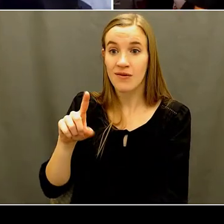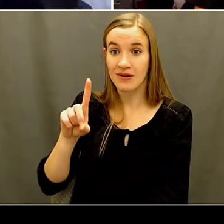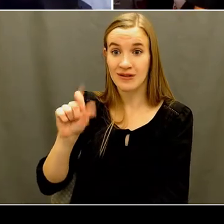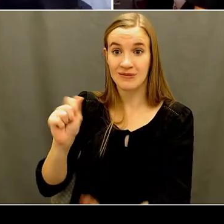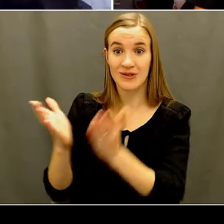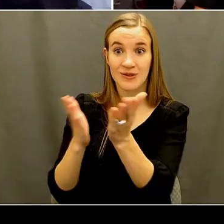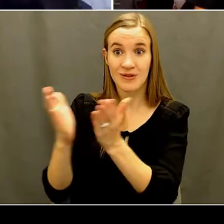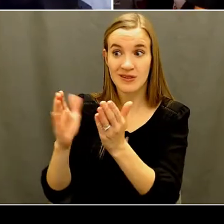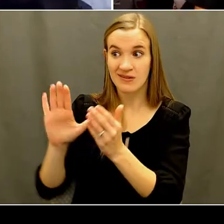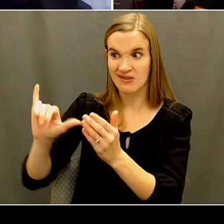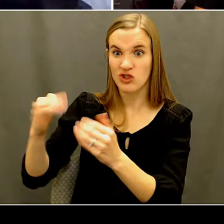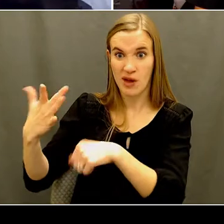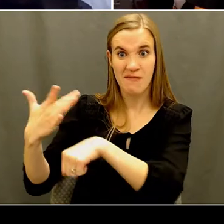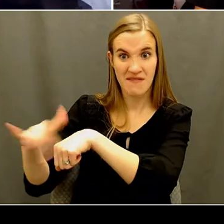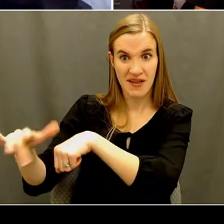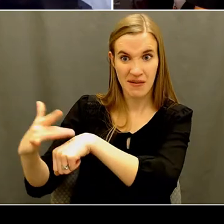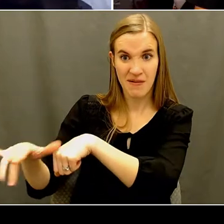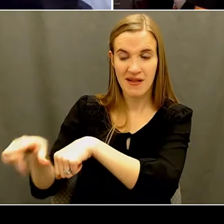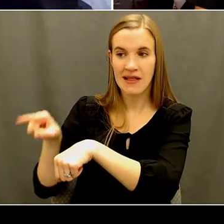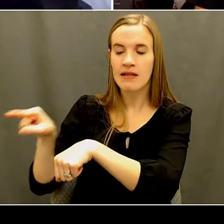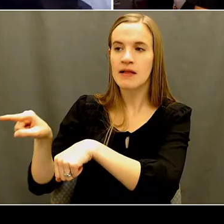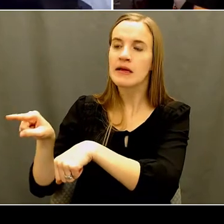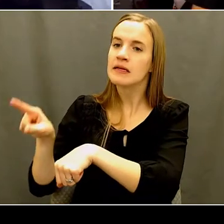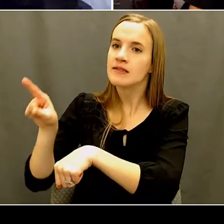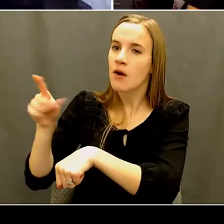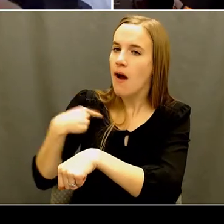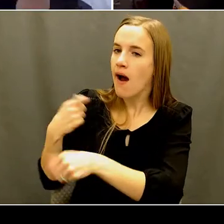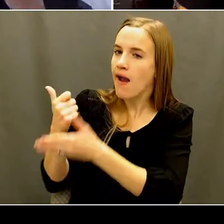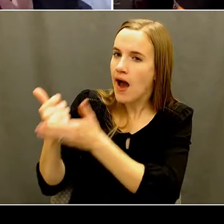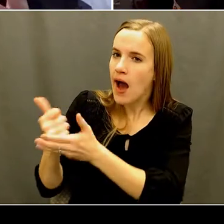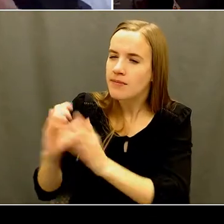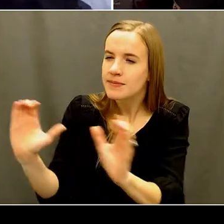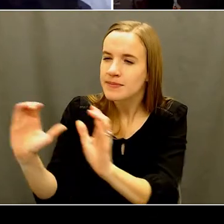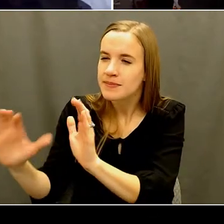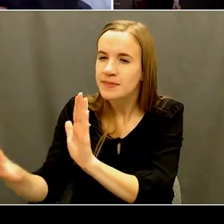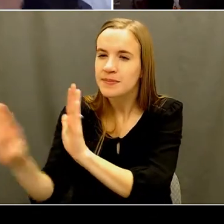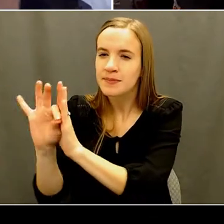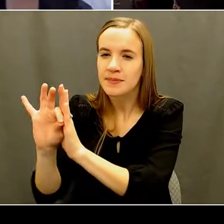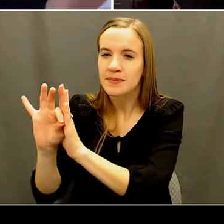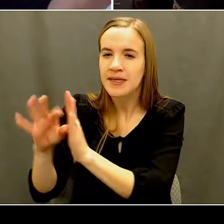like, Oh you need a new challenge. Like you are over Emery and she was right. I was way over it.